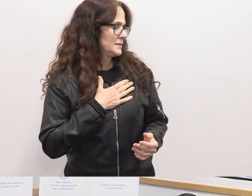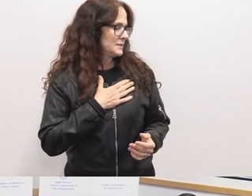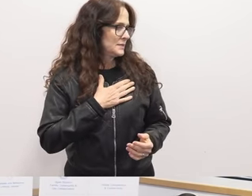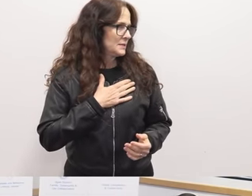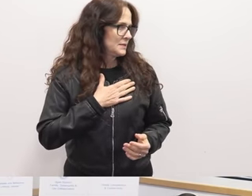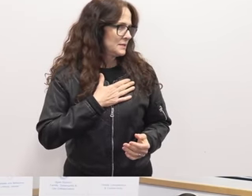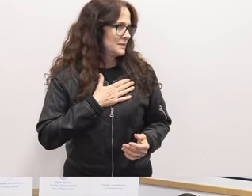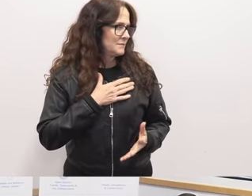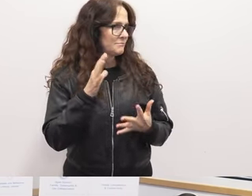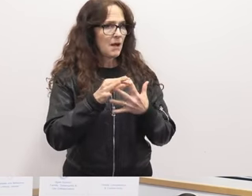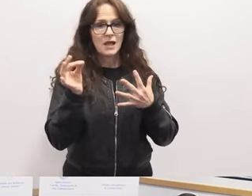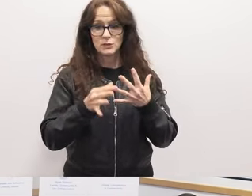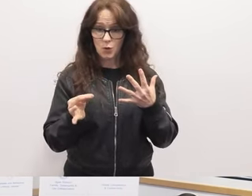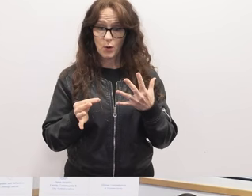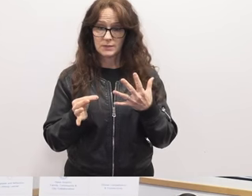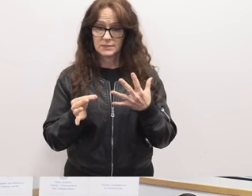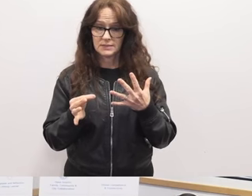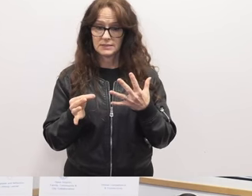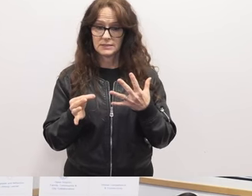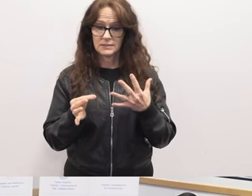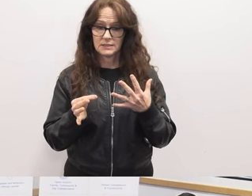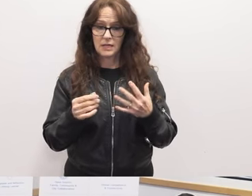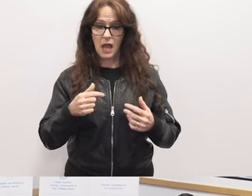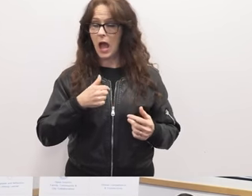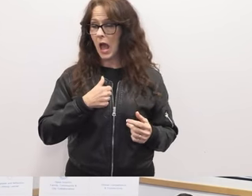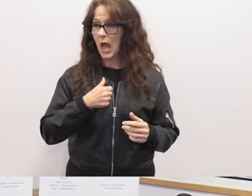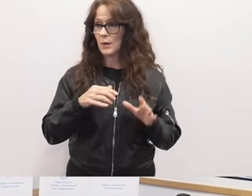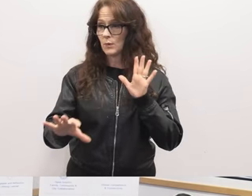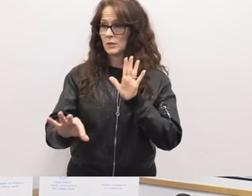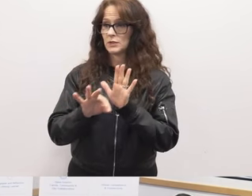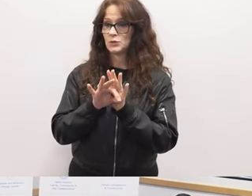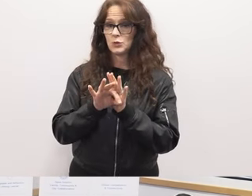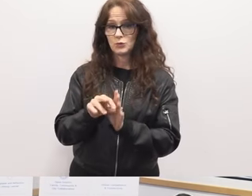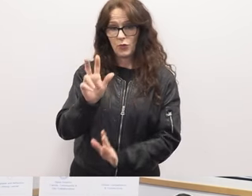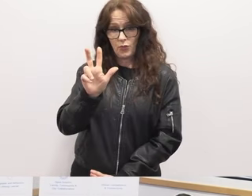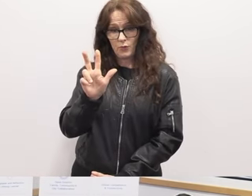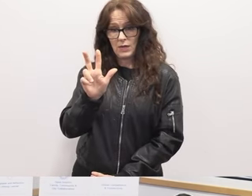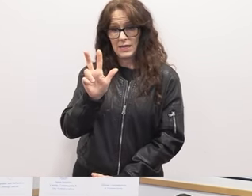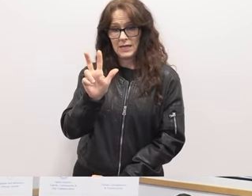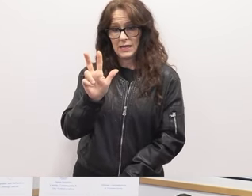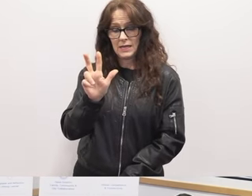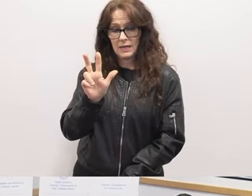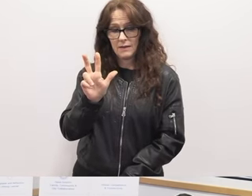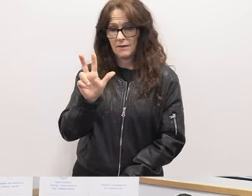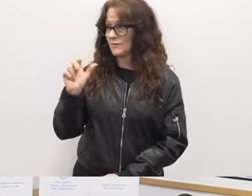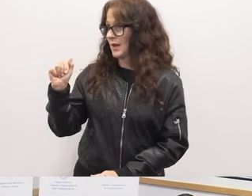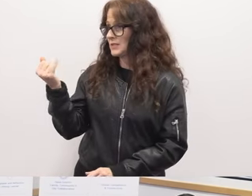in that I would choose goal three and I guess this is for AJ who's keeping track.